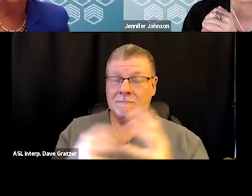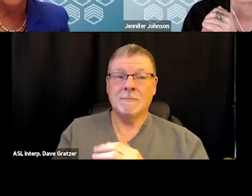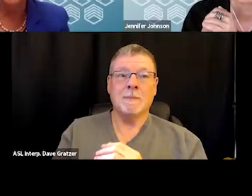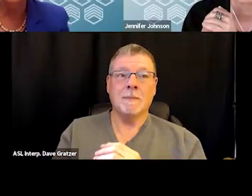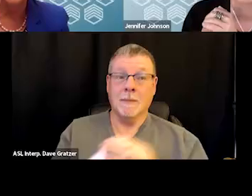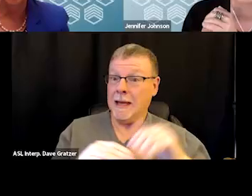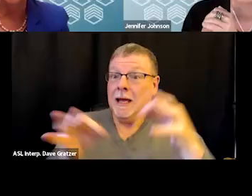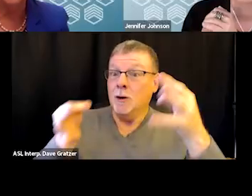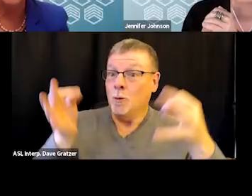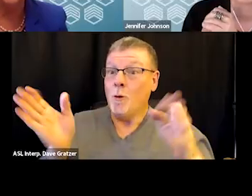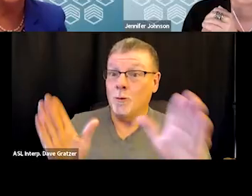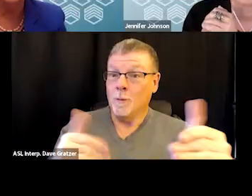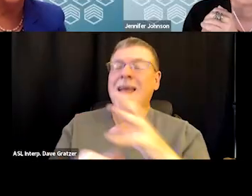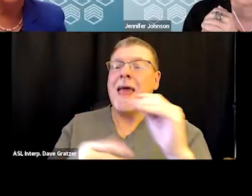courtroom and during court procedures.